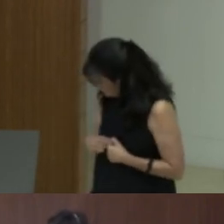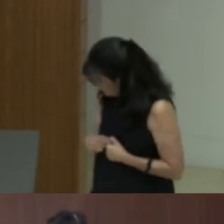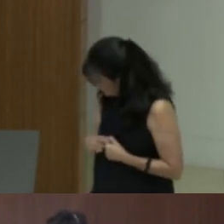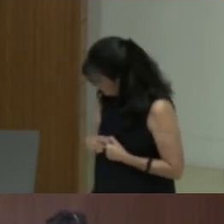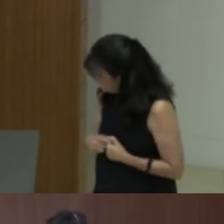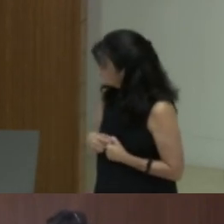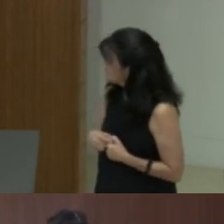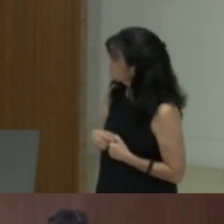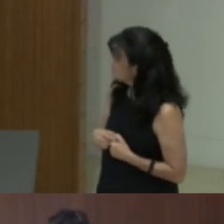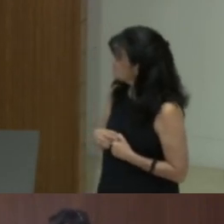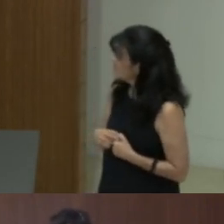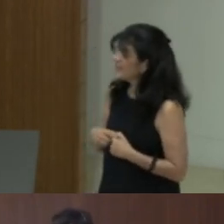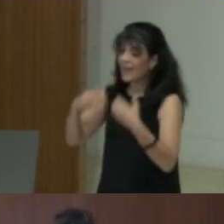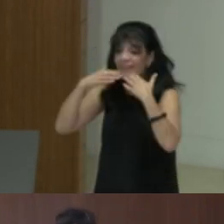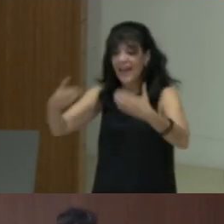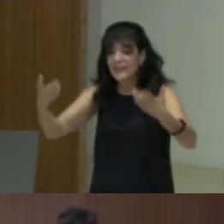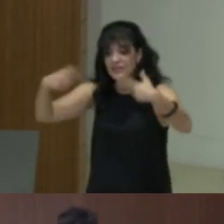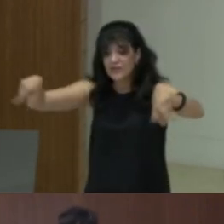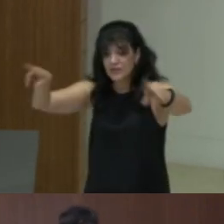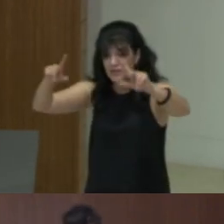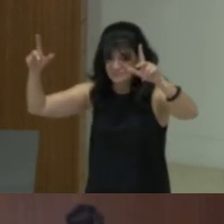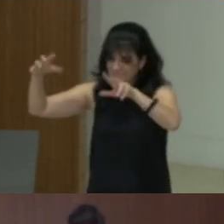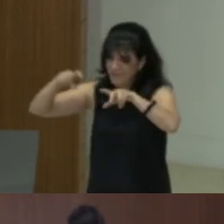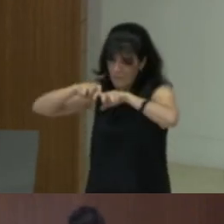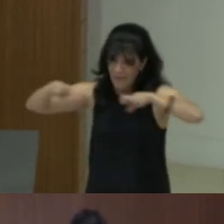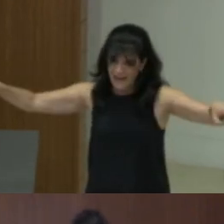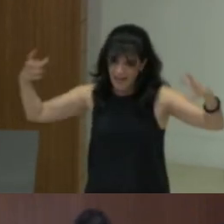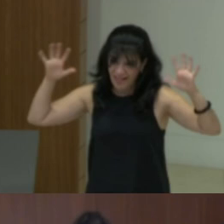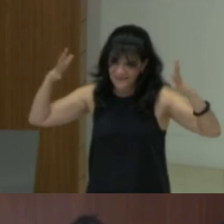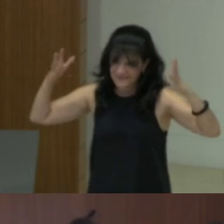If we could show our thanks to all the panel today. Thank you very much.